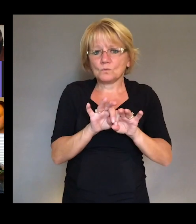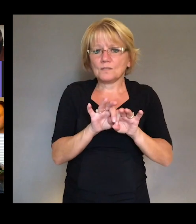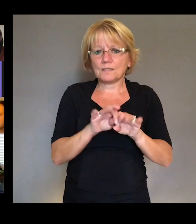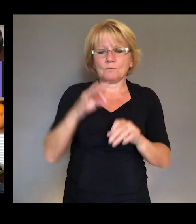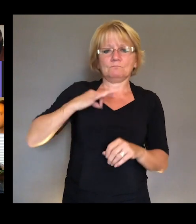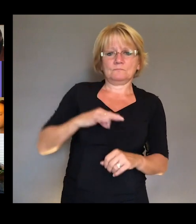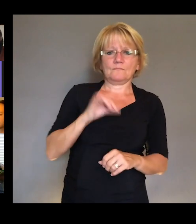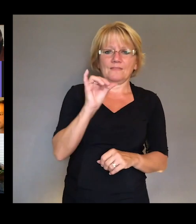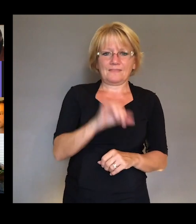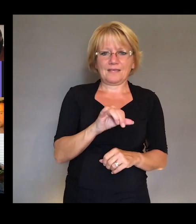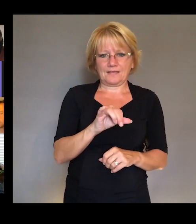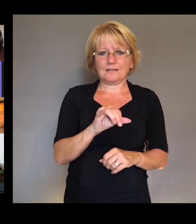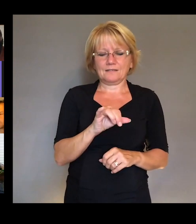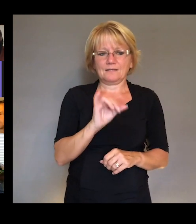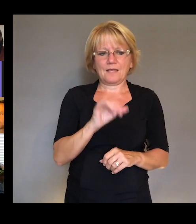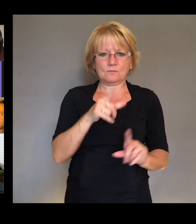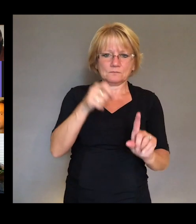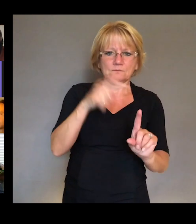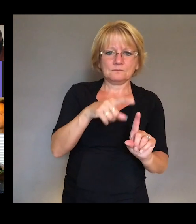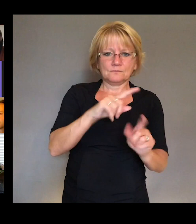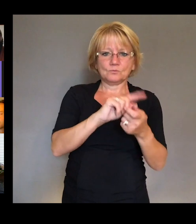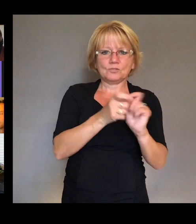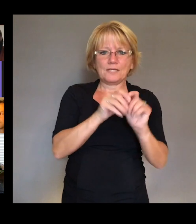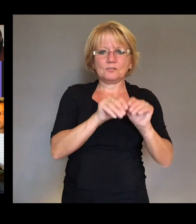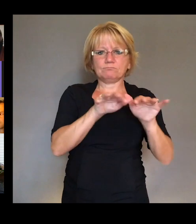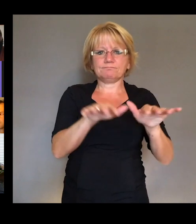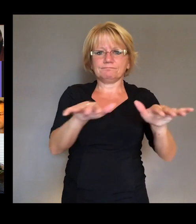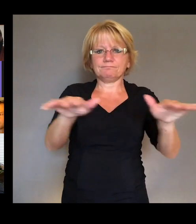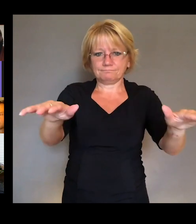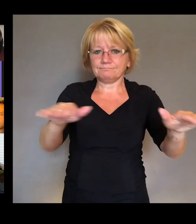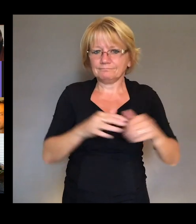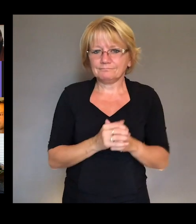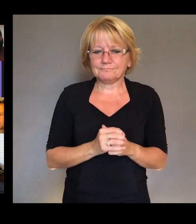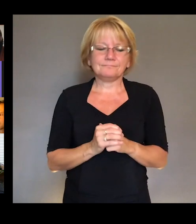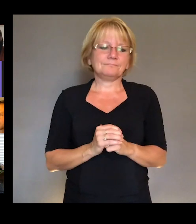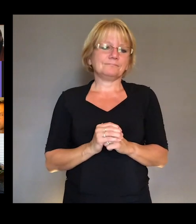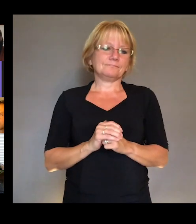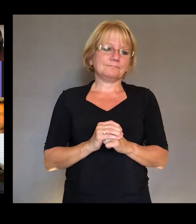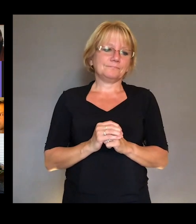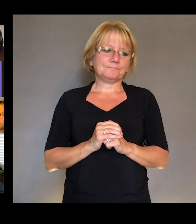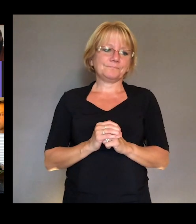And I think that's going to be that agent of change. Let's move this forward. Let's start breaking down these walls.